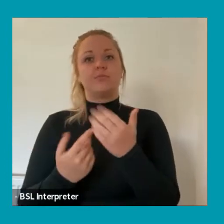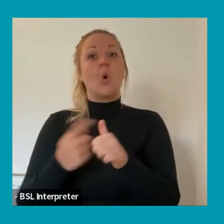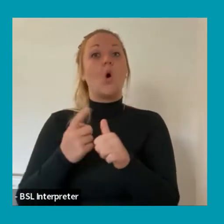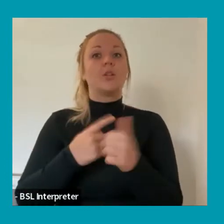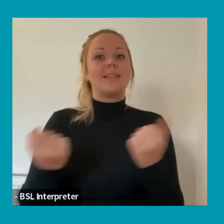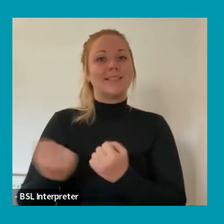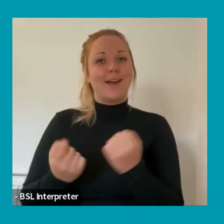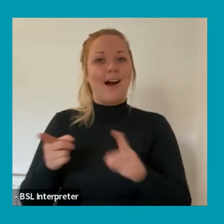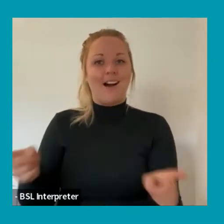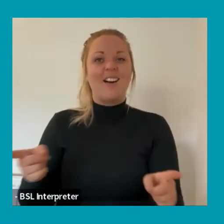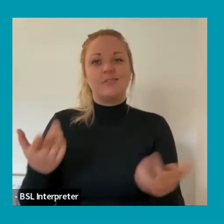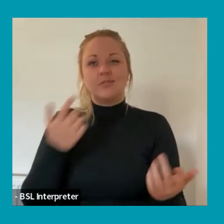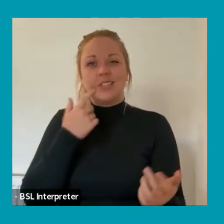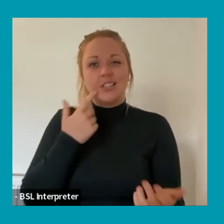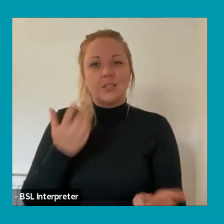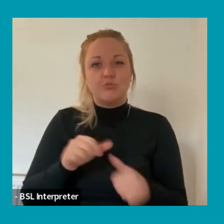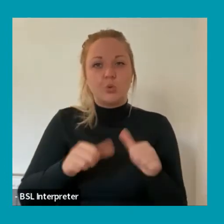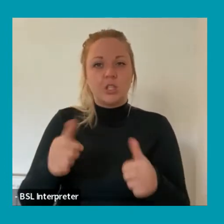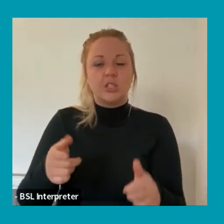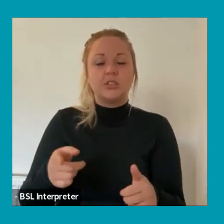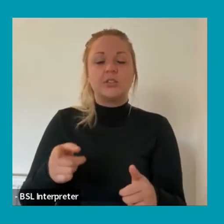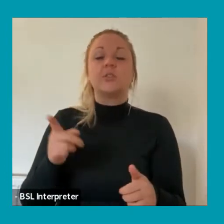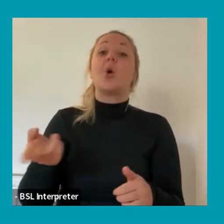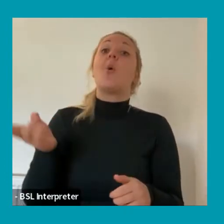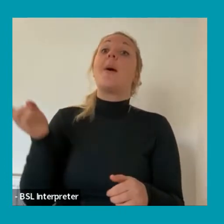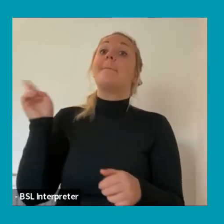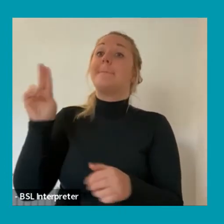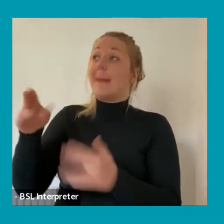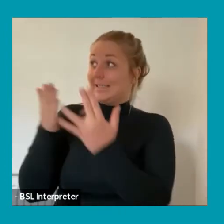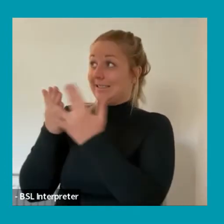They said yeah, instead of paying for the adaptation,